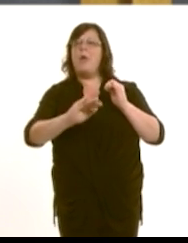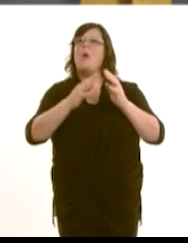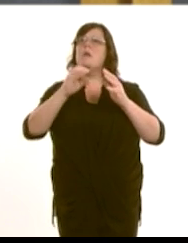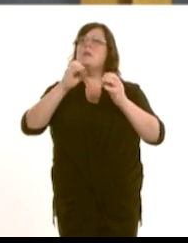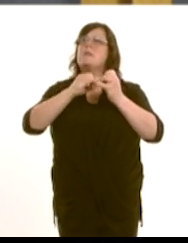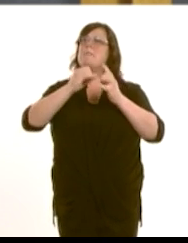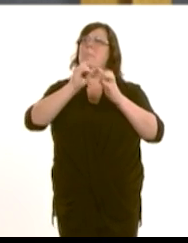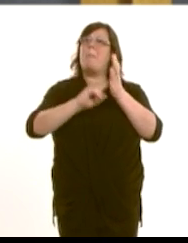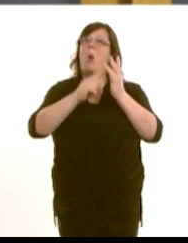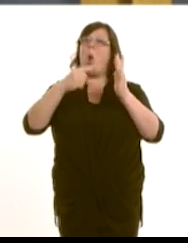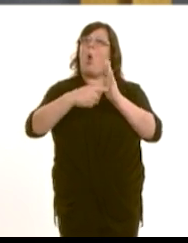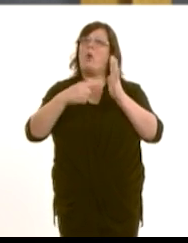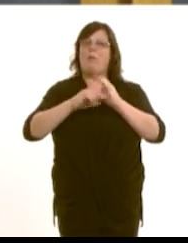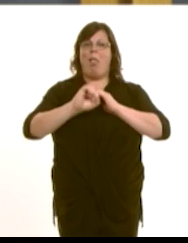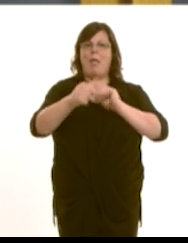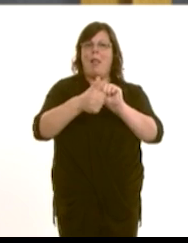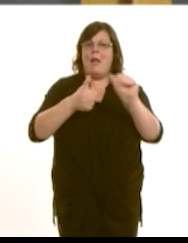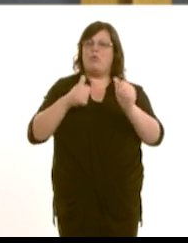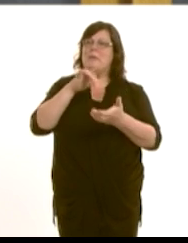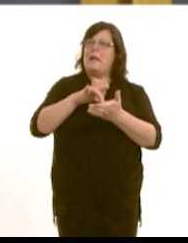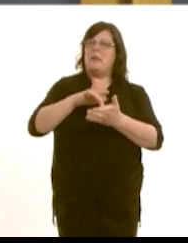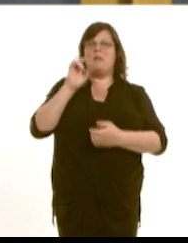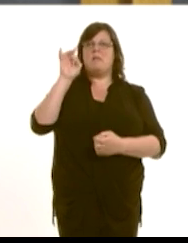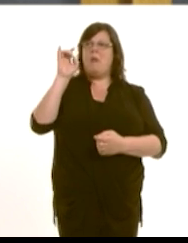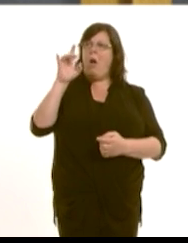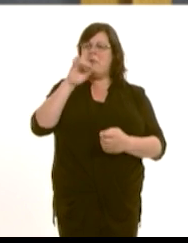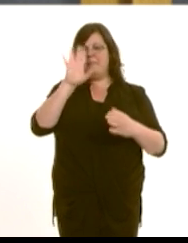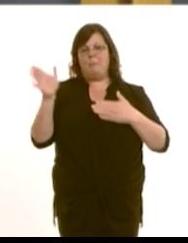the STAR leisure centre is being closed by your Labour council here in the city.